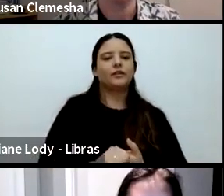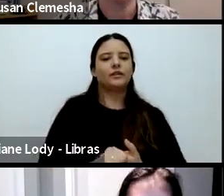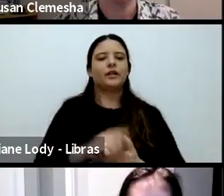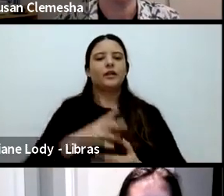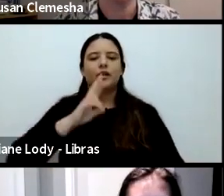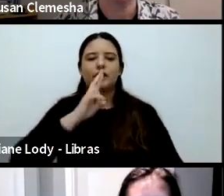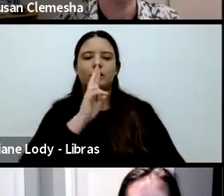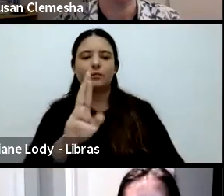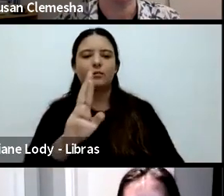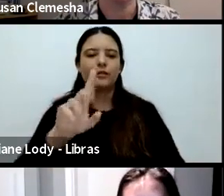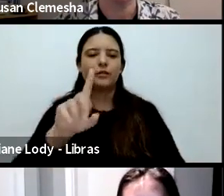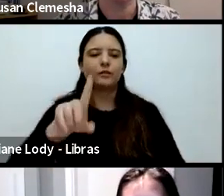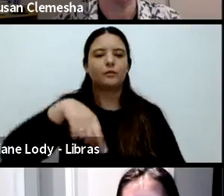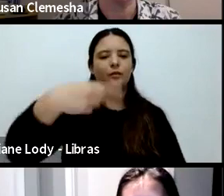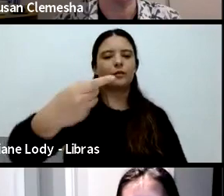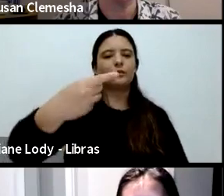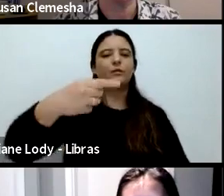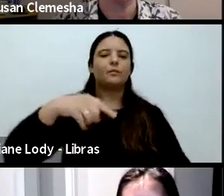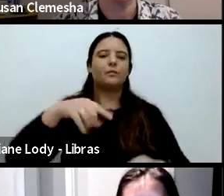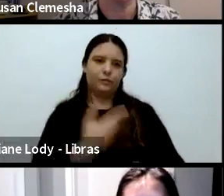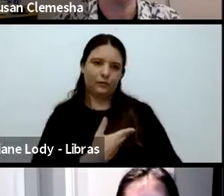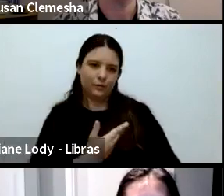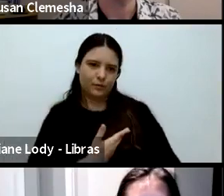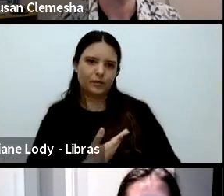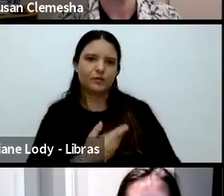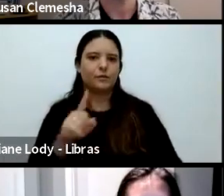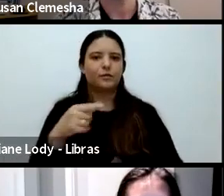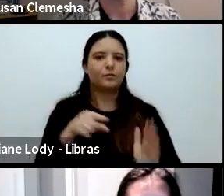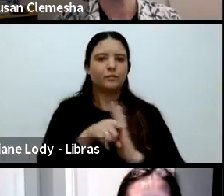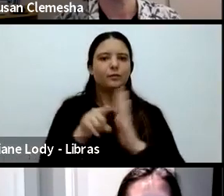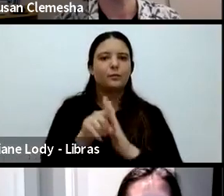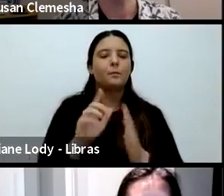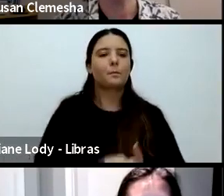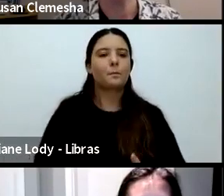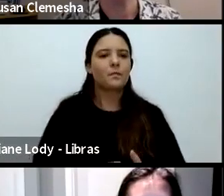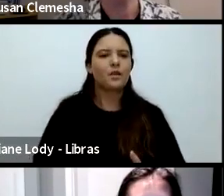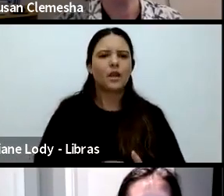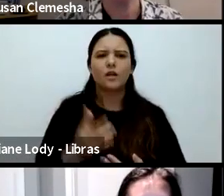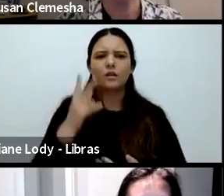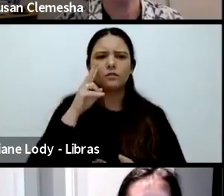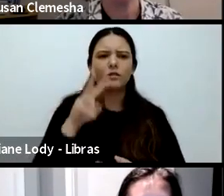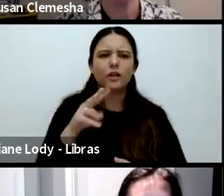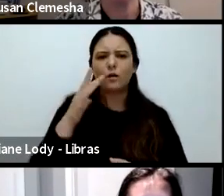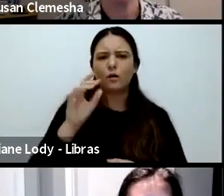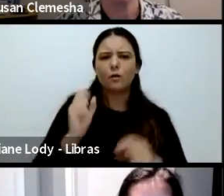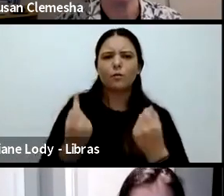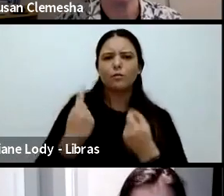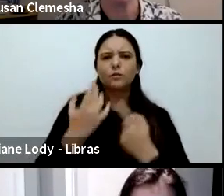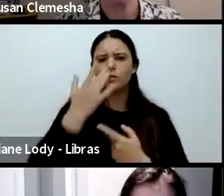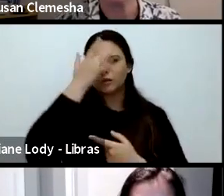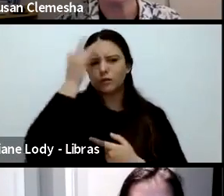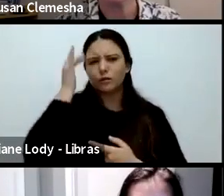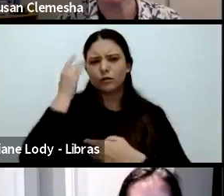the, to the colleague who asked the question. and so, so I see some of so, so I see some of you are at or.